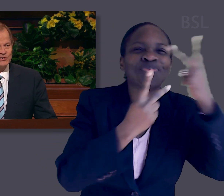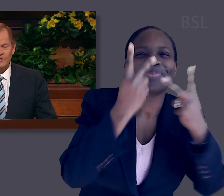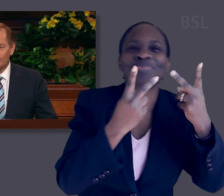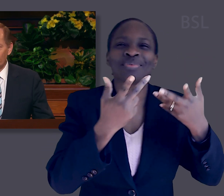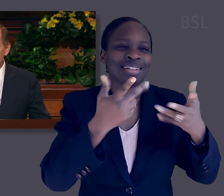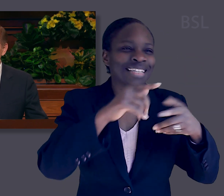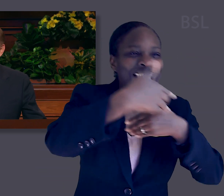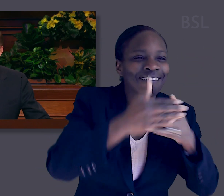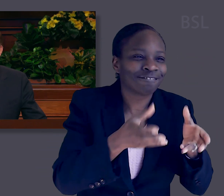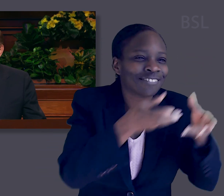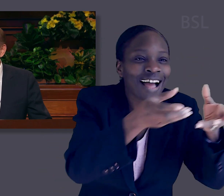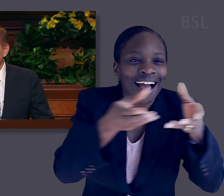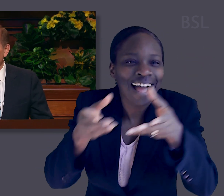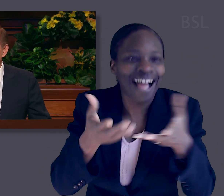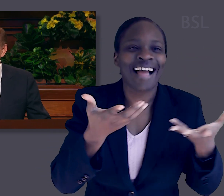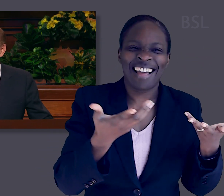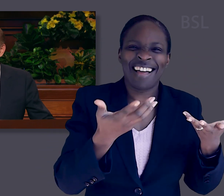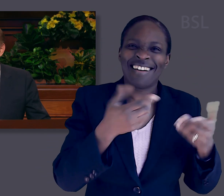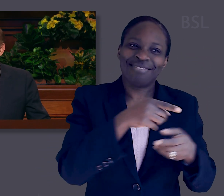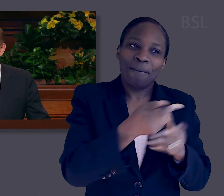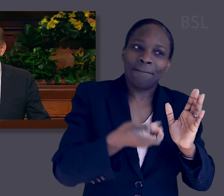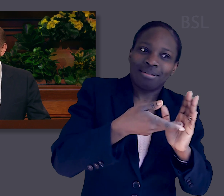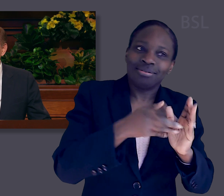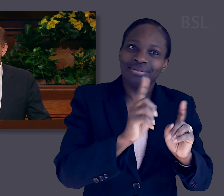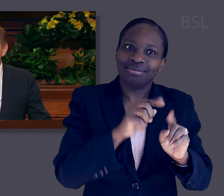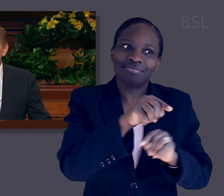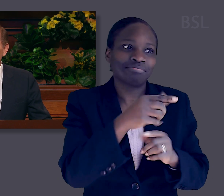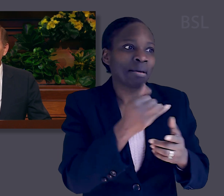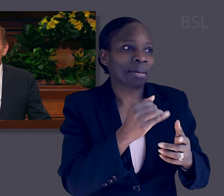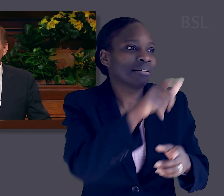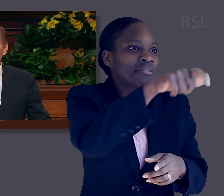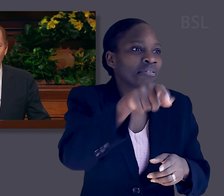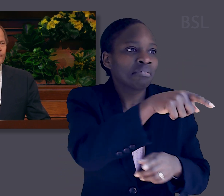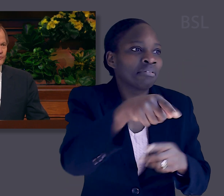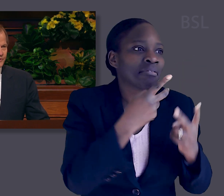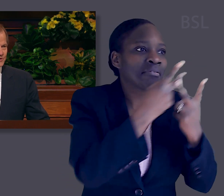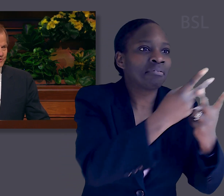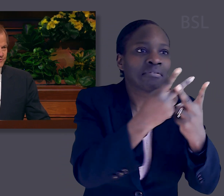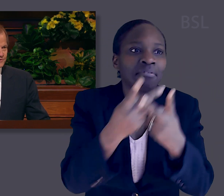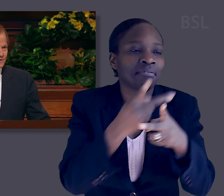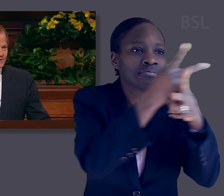“Jingle Bells,” Christmas stockings, and gifts alongside other, more thoughtful traditions—